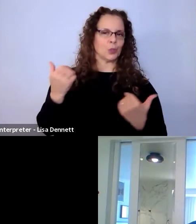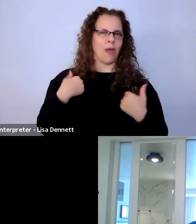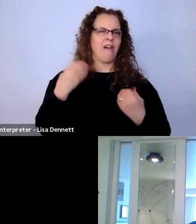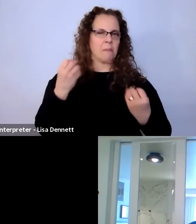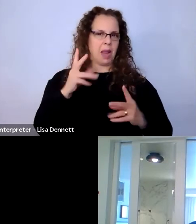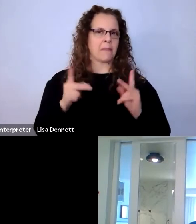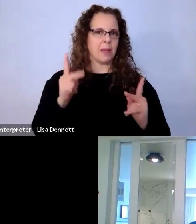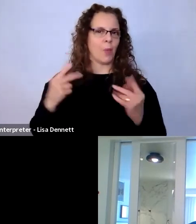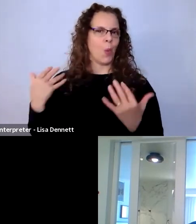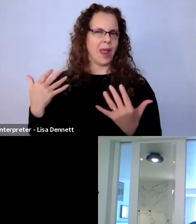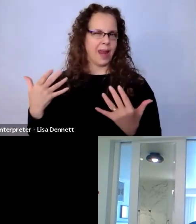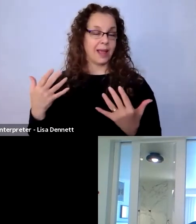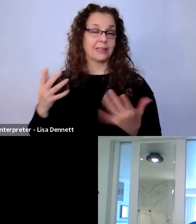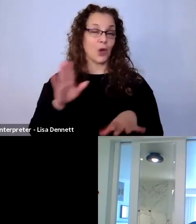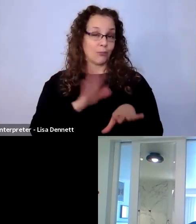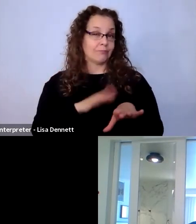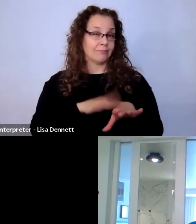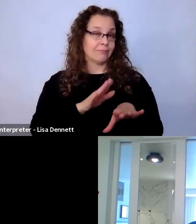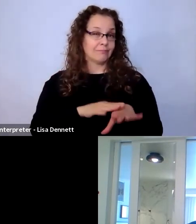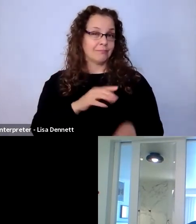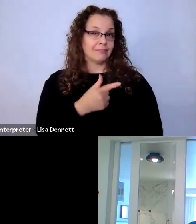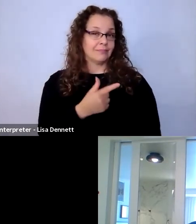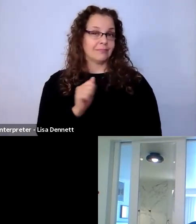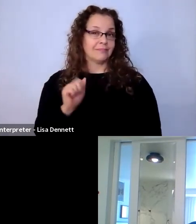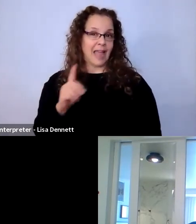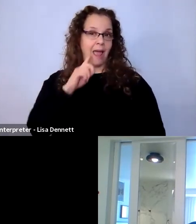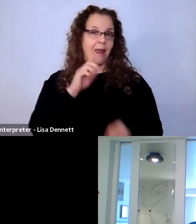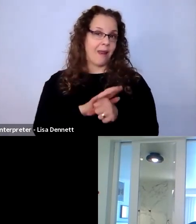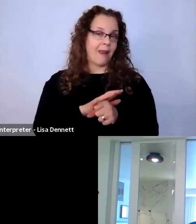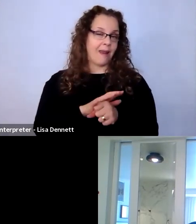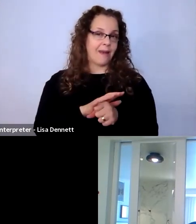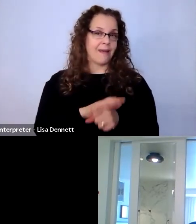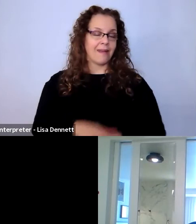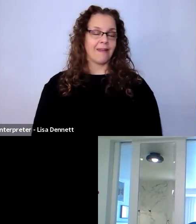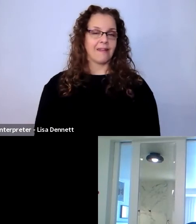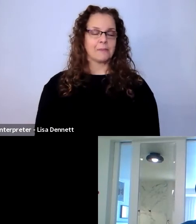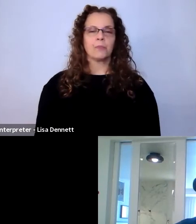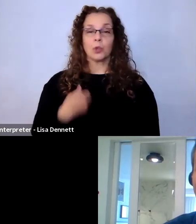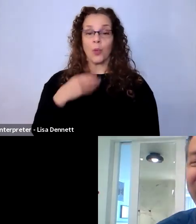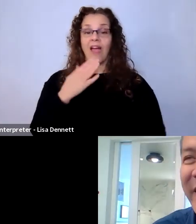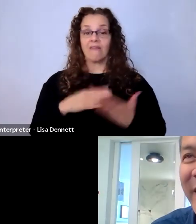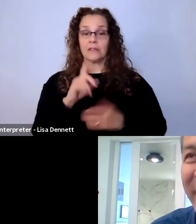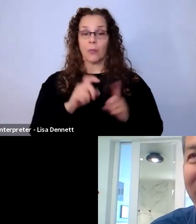So watch out for the the god pledge now, what about and i'm going to go to the questions we already have a bunch of questions, but first I want